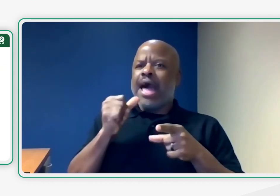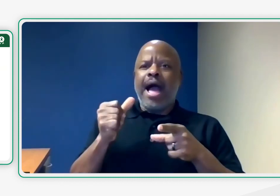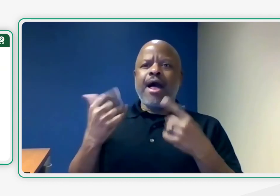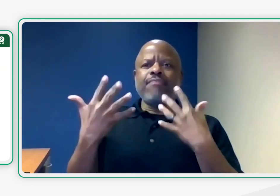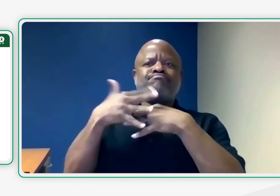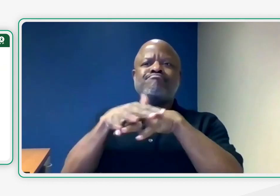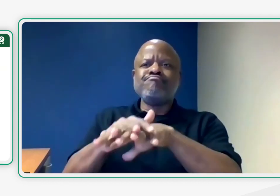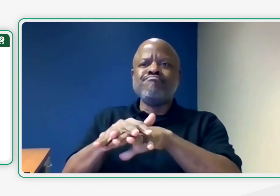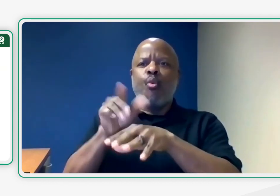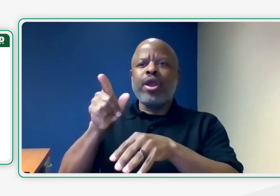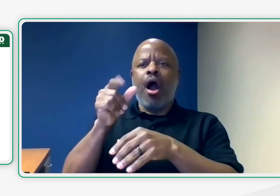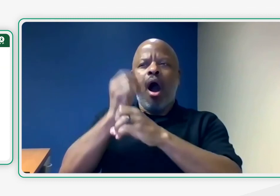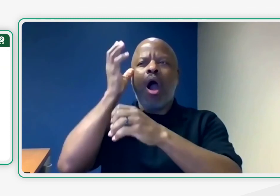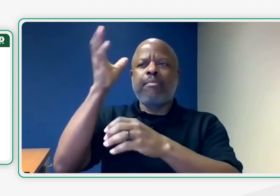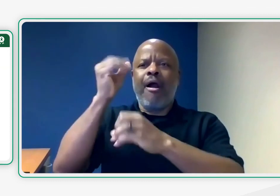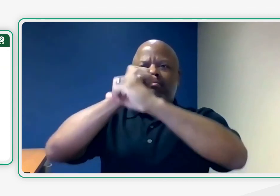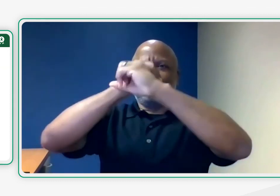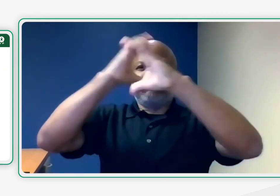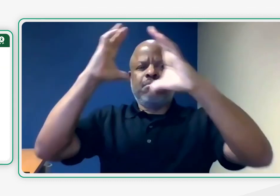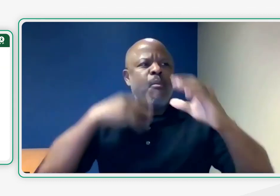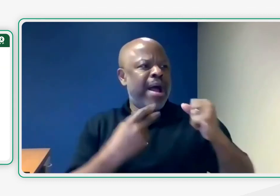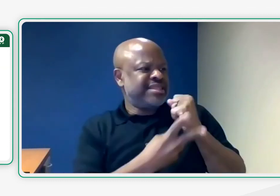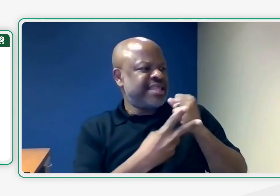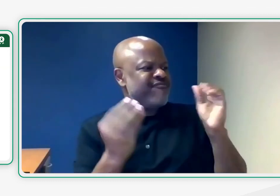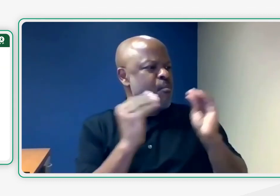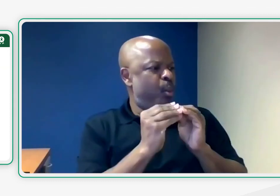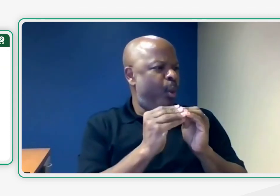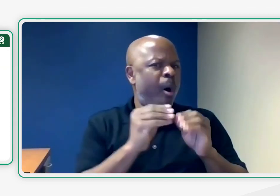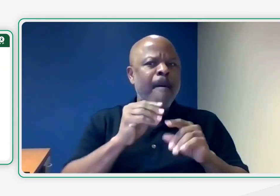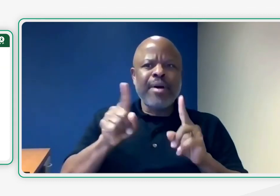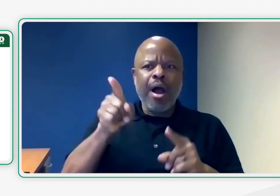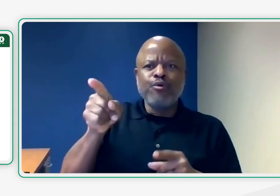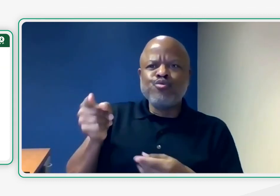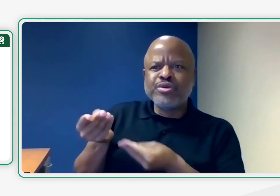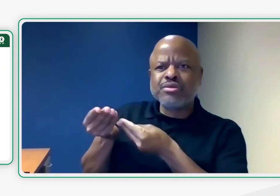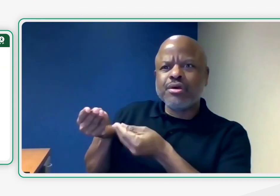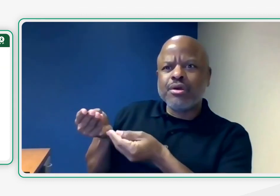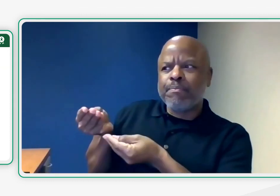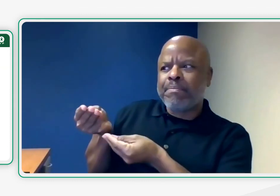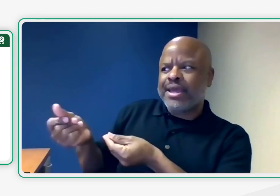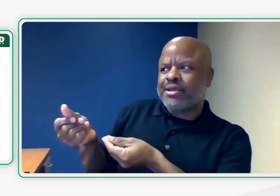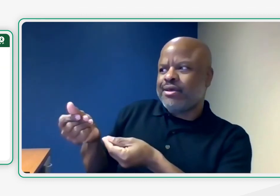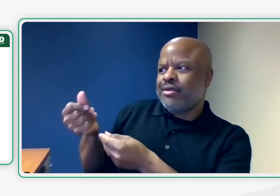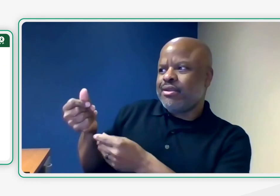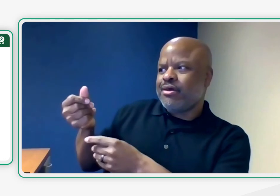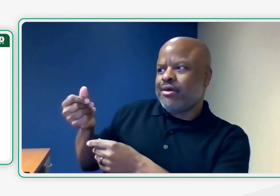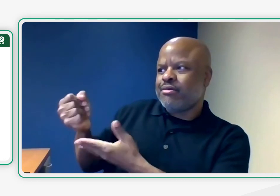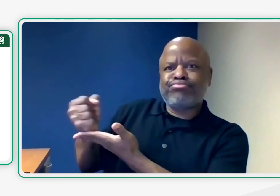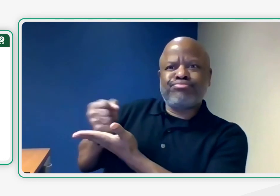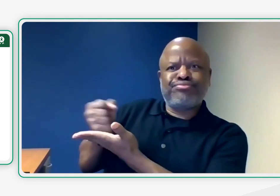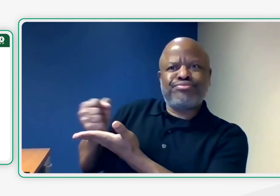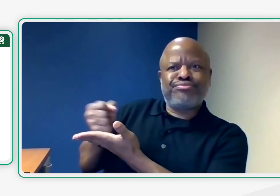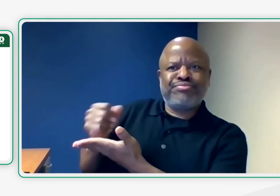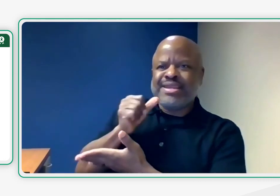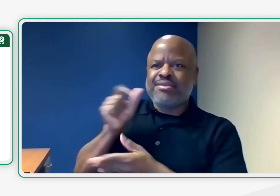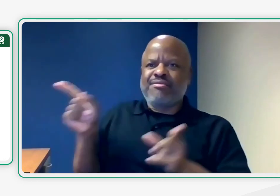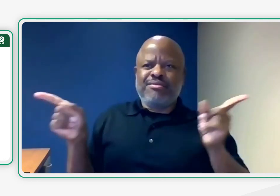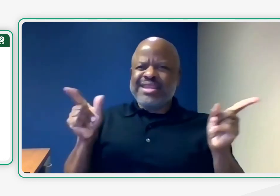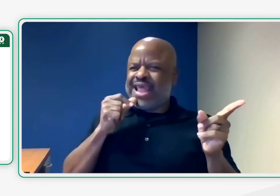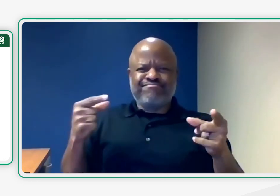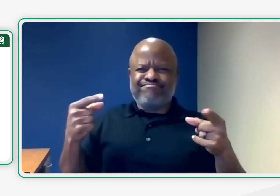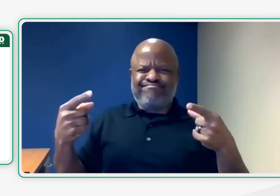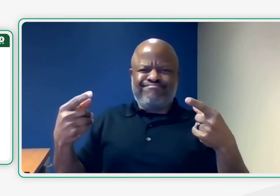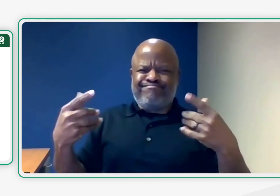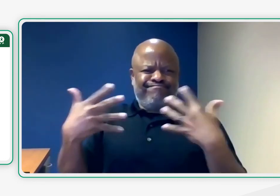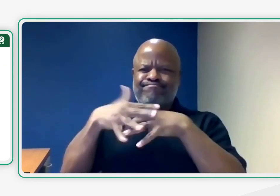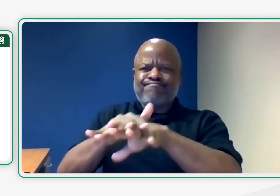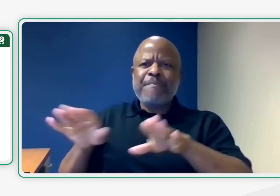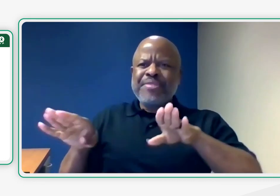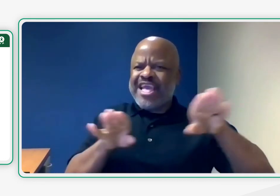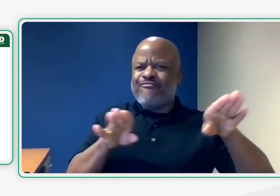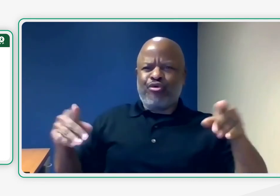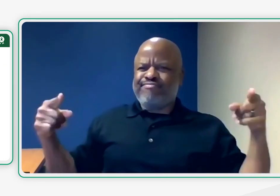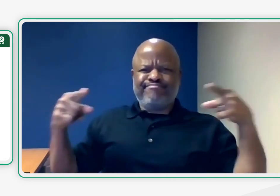10% of income that you're saving. So yeah, you're saving more money,